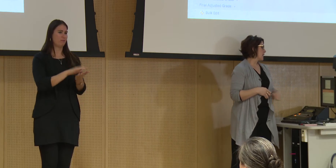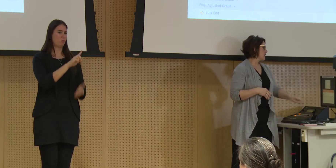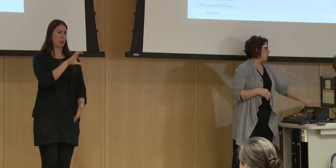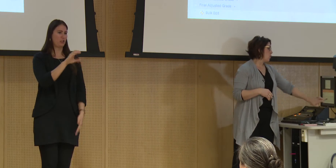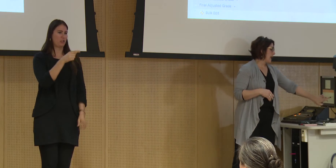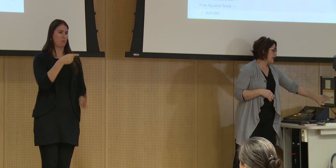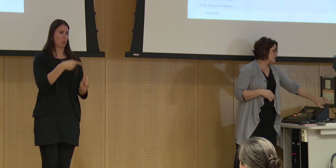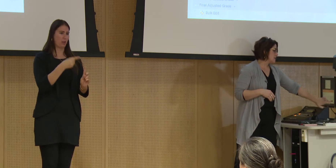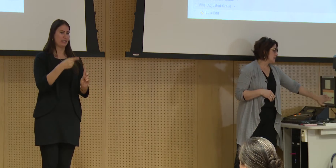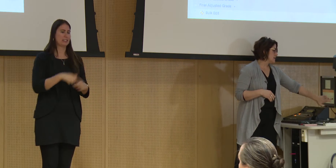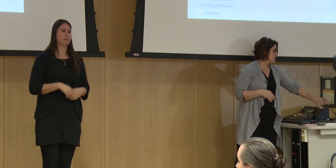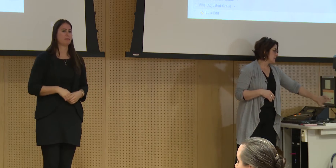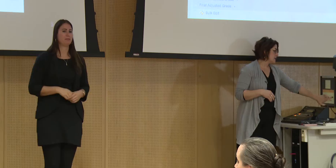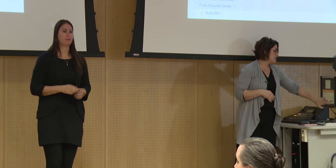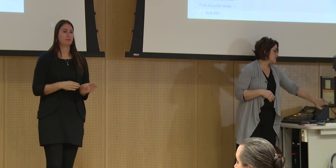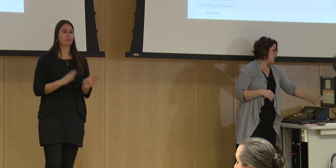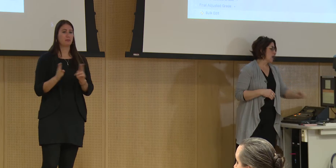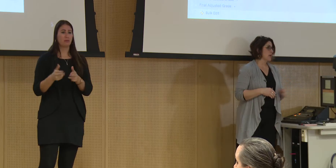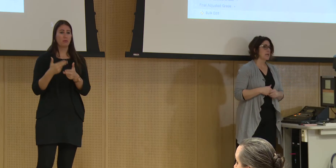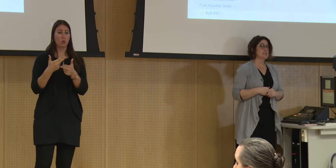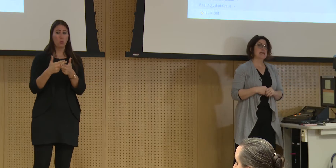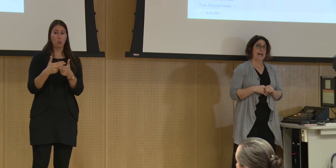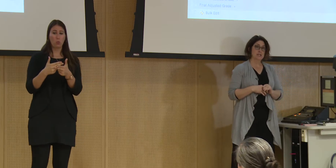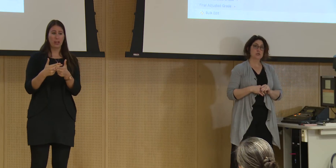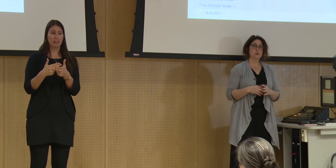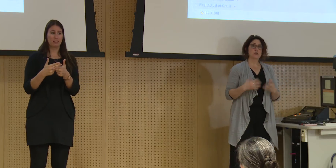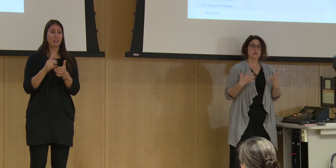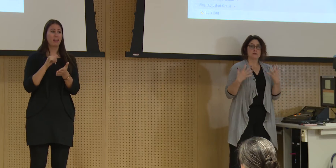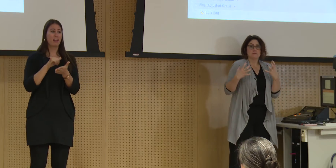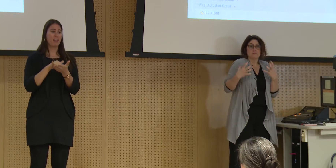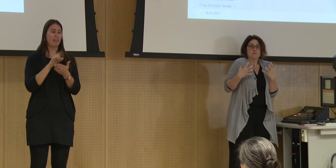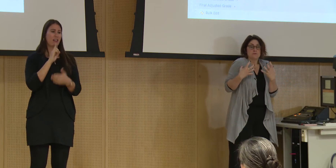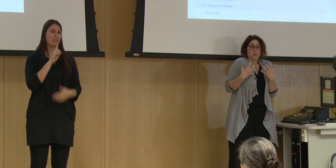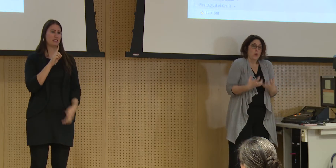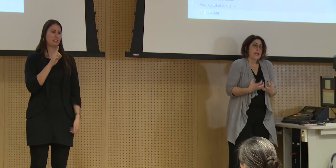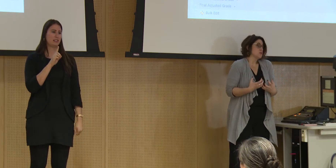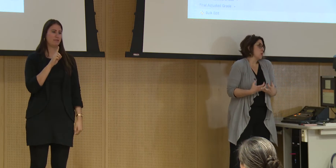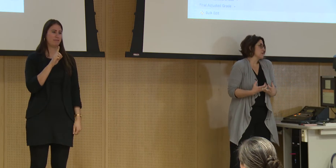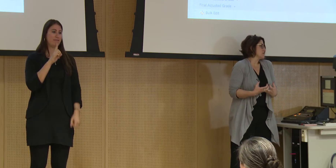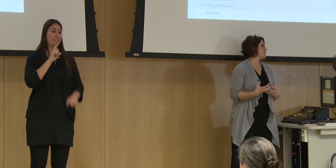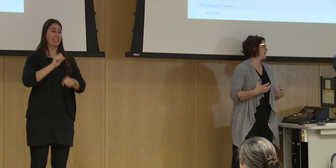The weight is its actual weight towards the final.